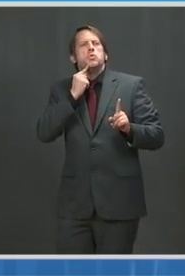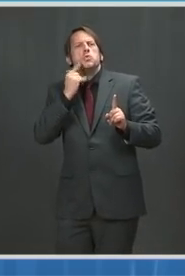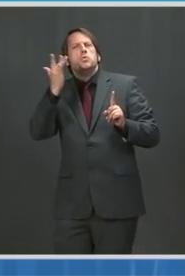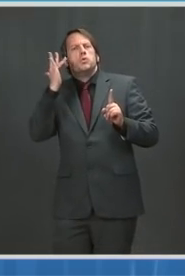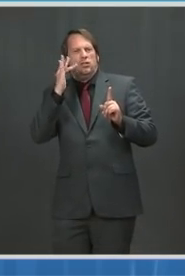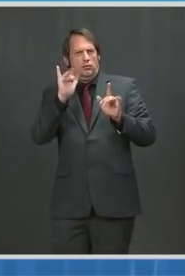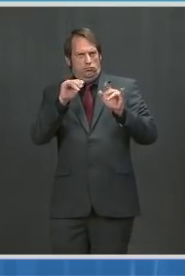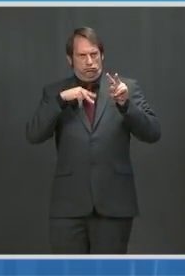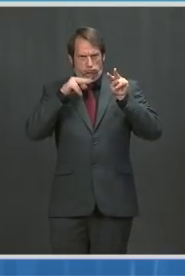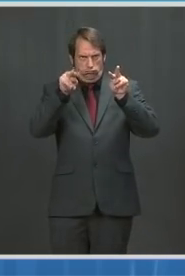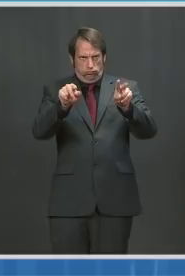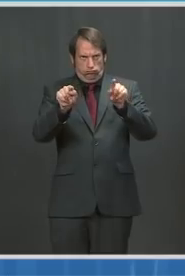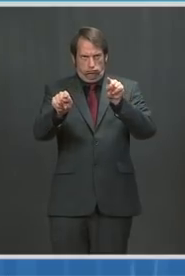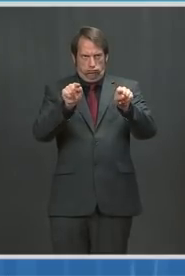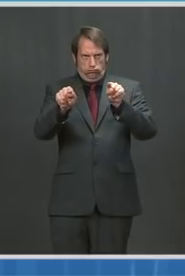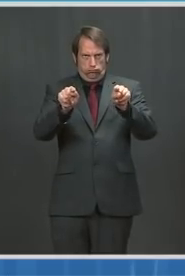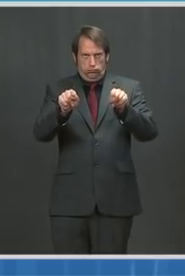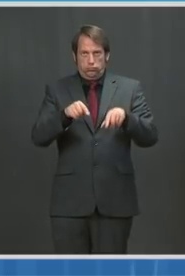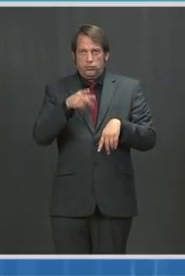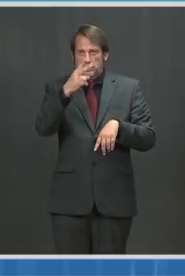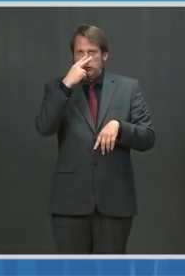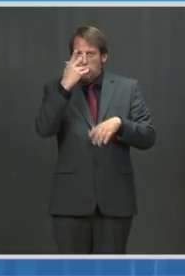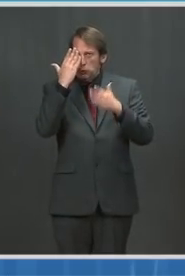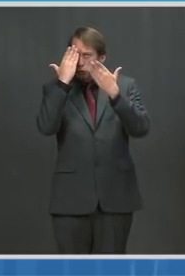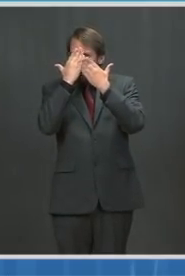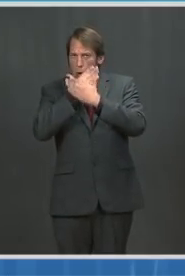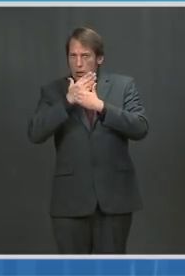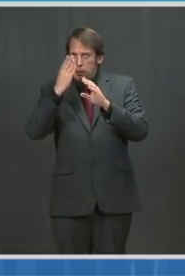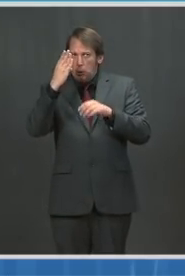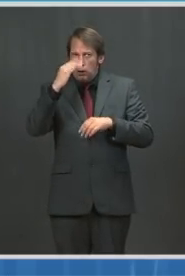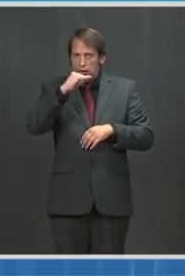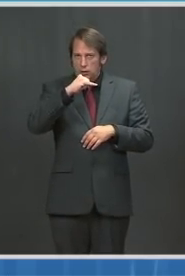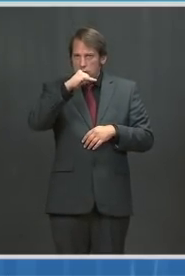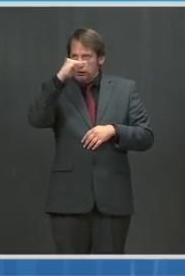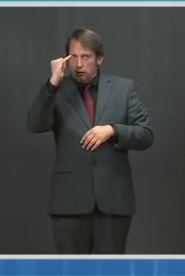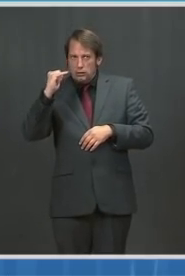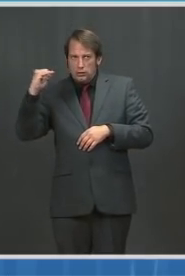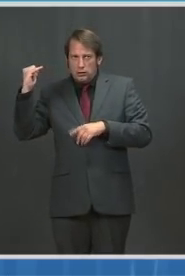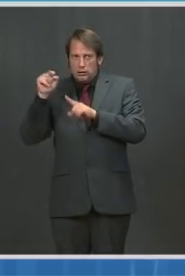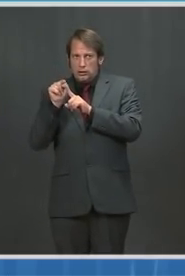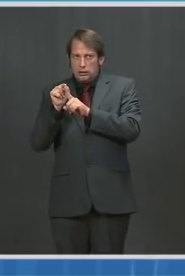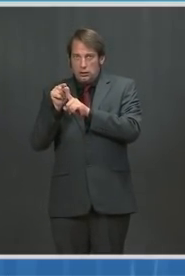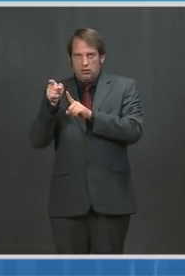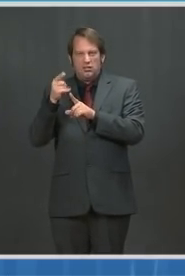the darker blue line is the neutralizing antibody level following hospitalization.